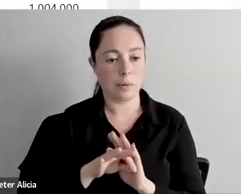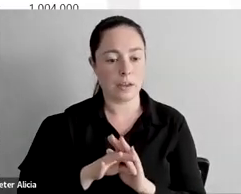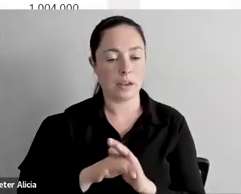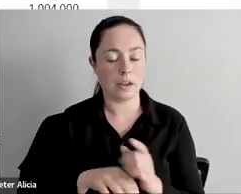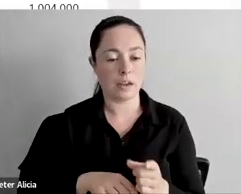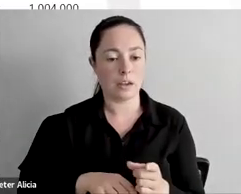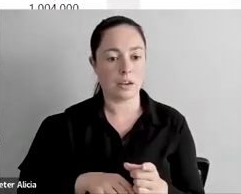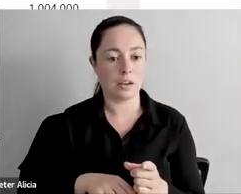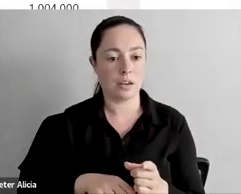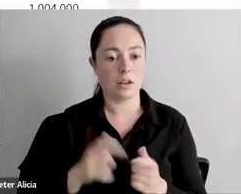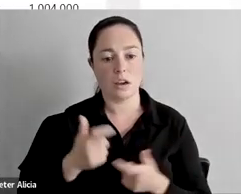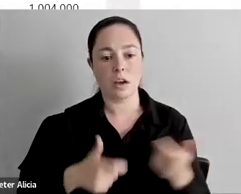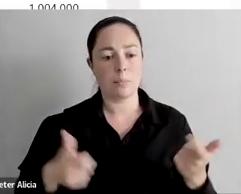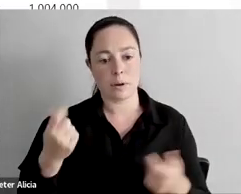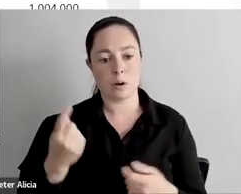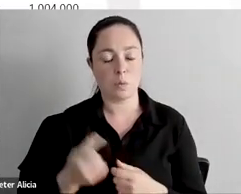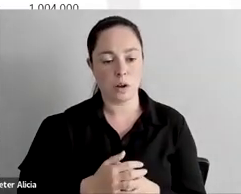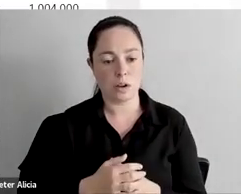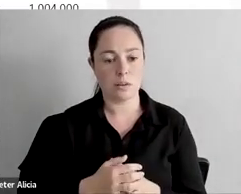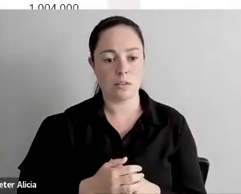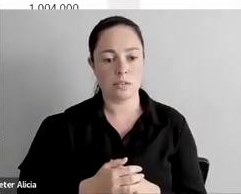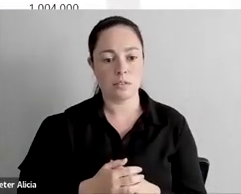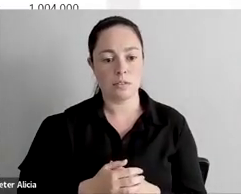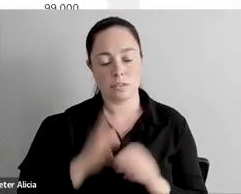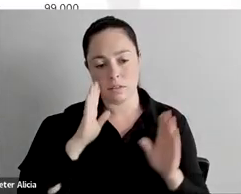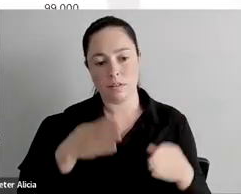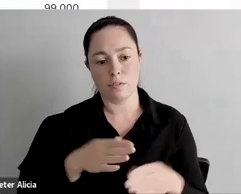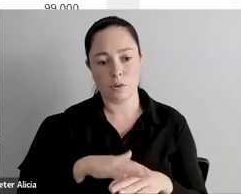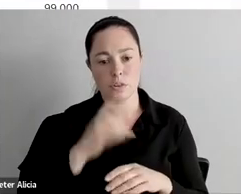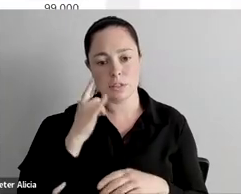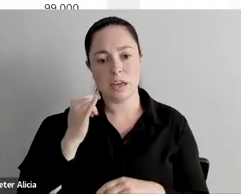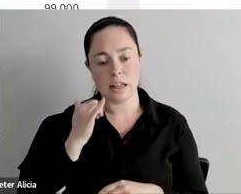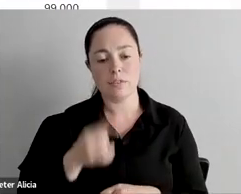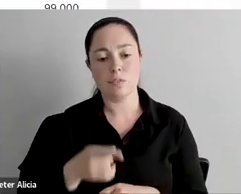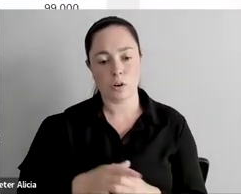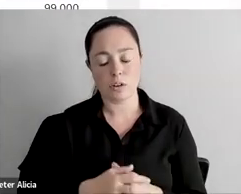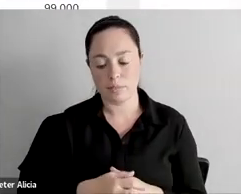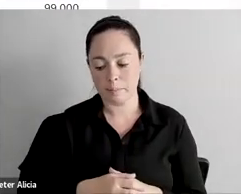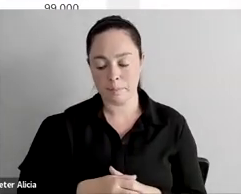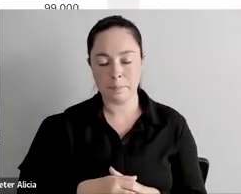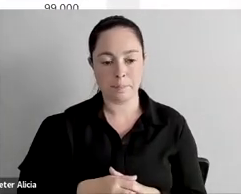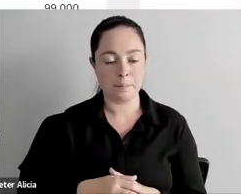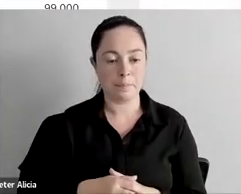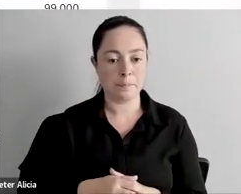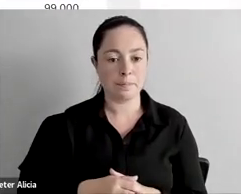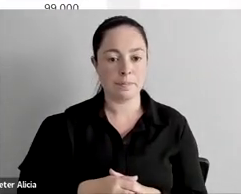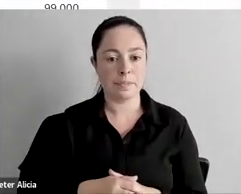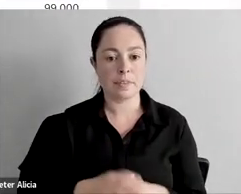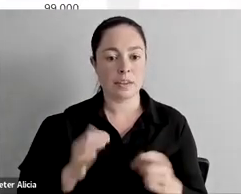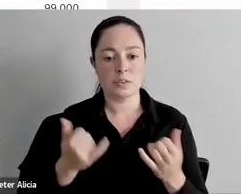going to pick a big one. Let's go with California. Okay, so now we see on the dashboard